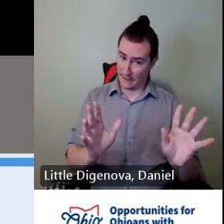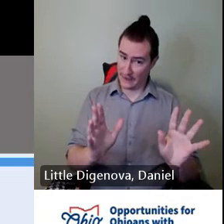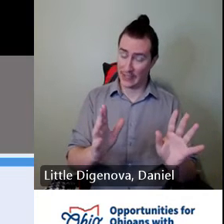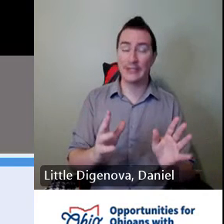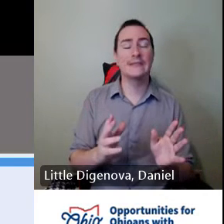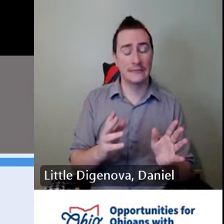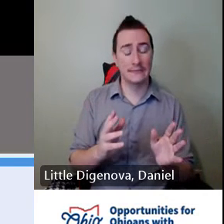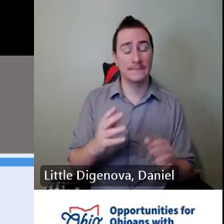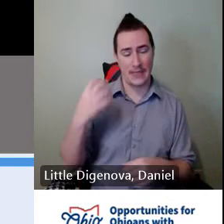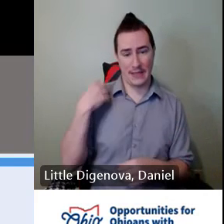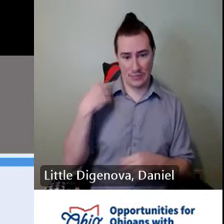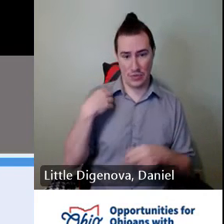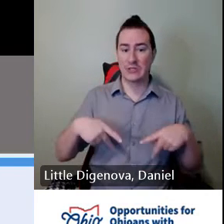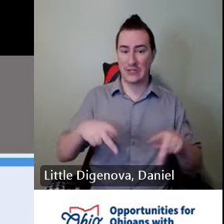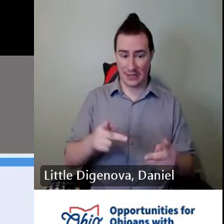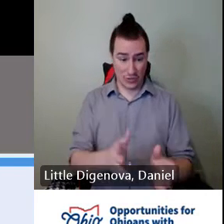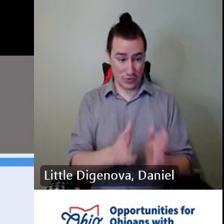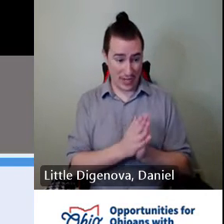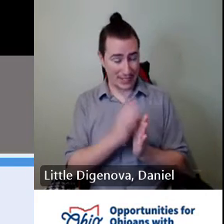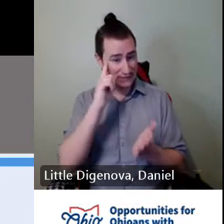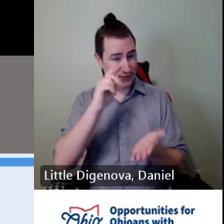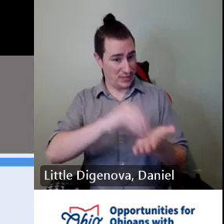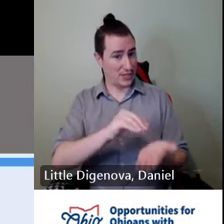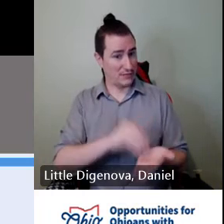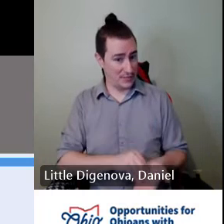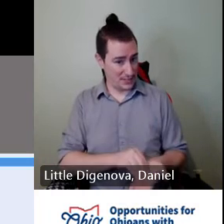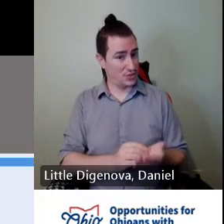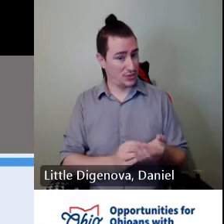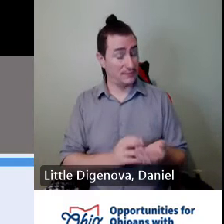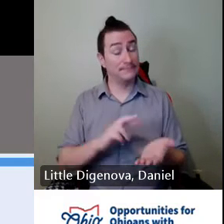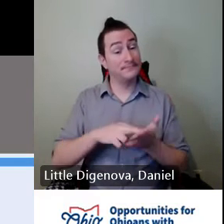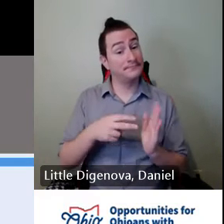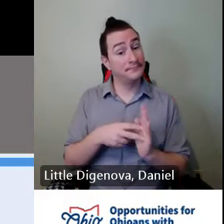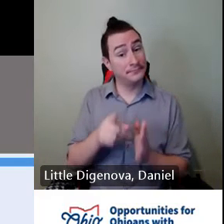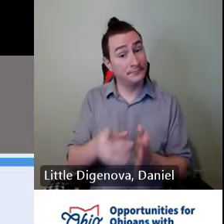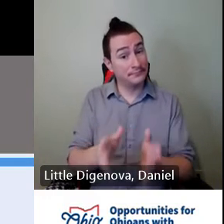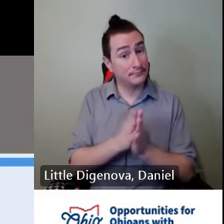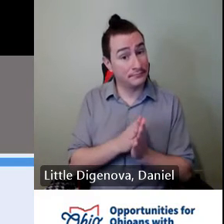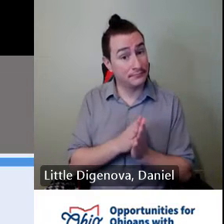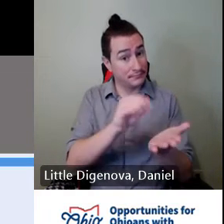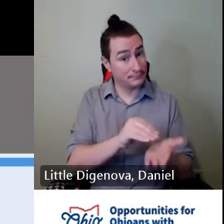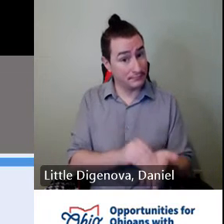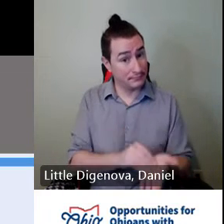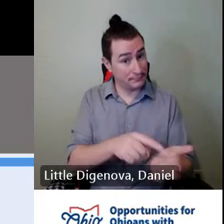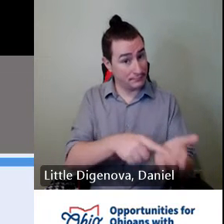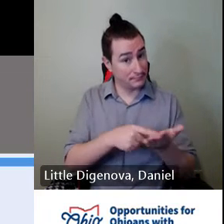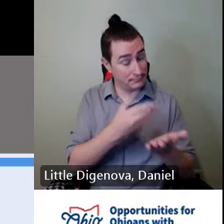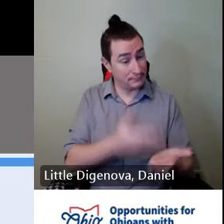documentation, which means you can request documentation to: verify the disability exists, understand the limitation